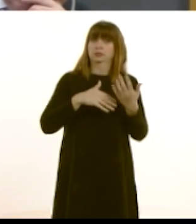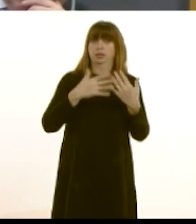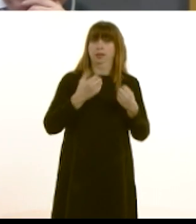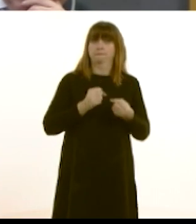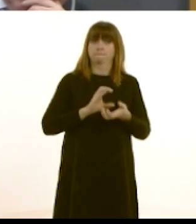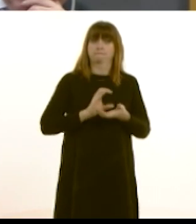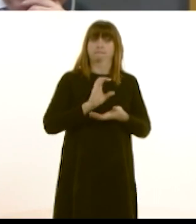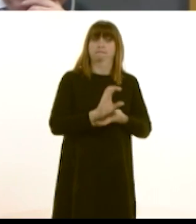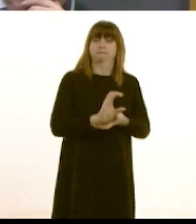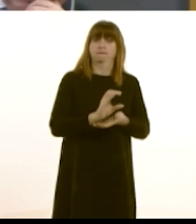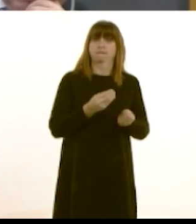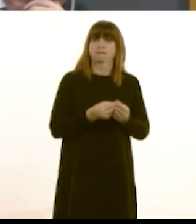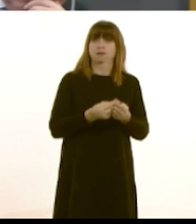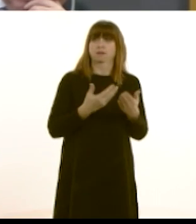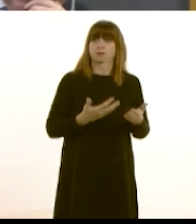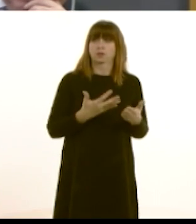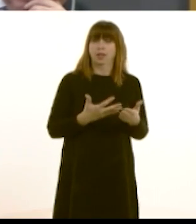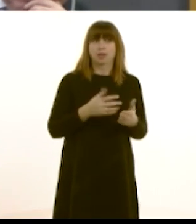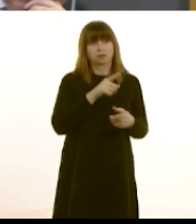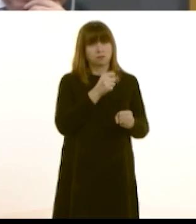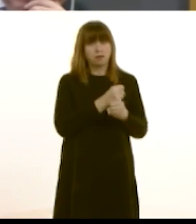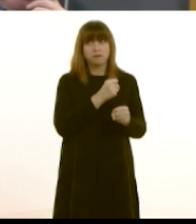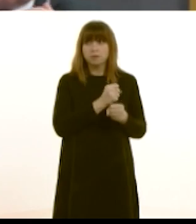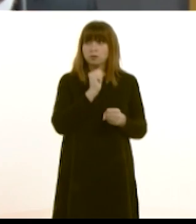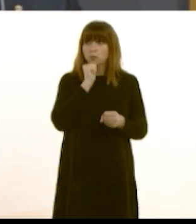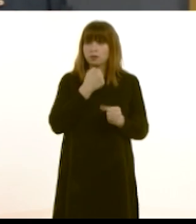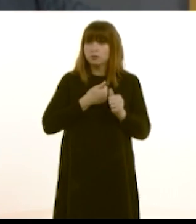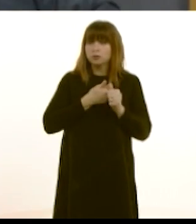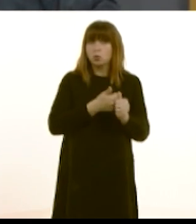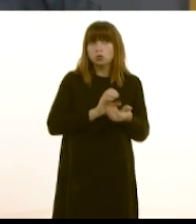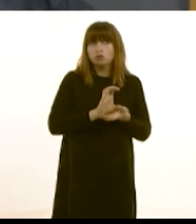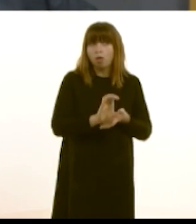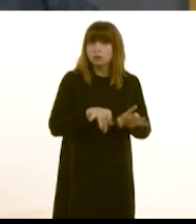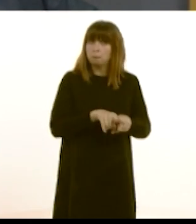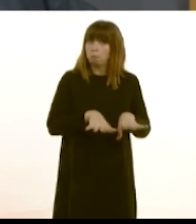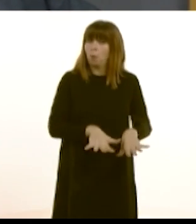the flooding today. Is it your intention as a Government to support such grants here in Wales to assist people